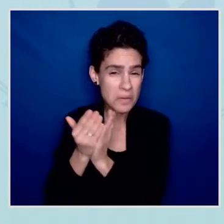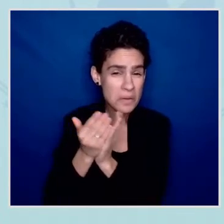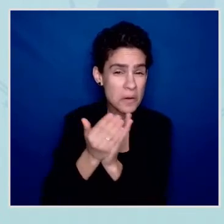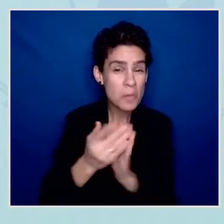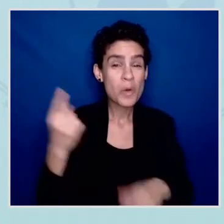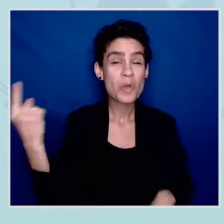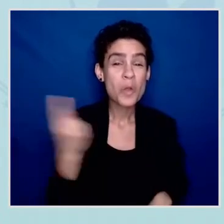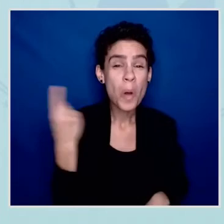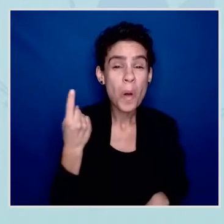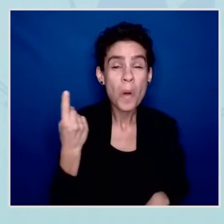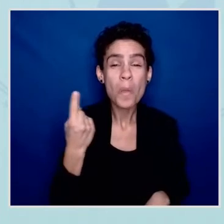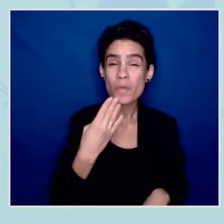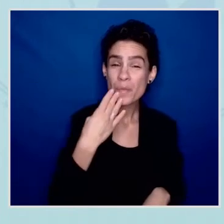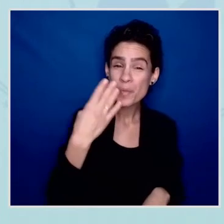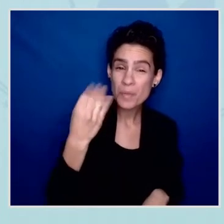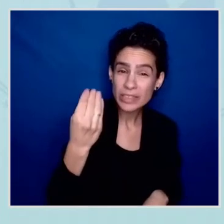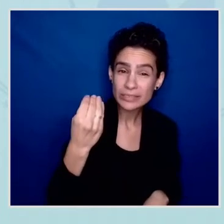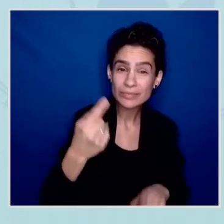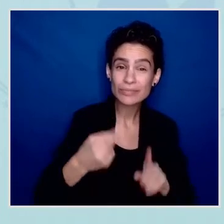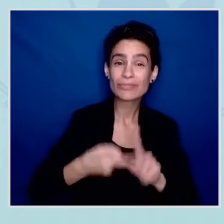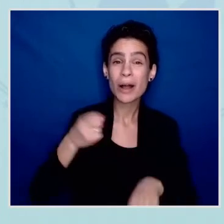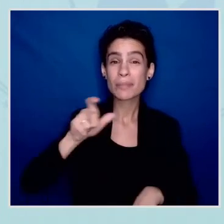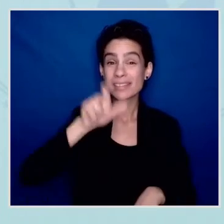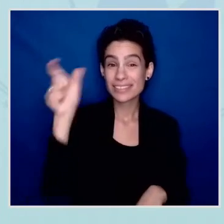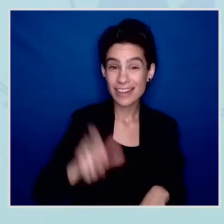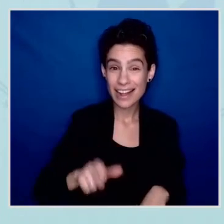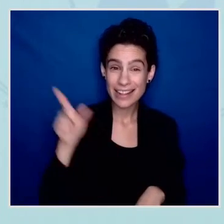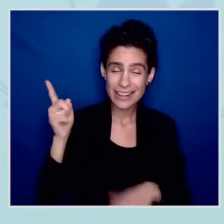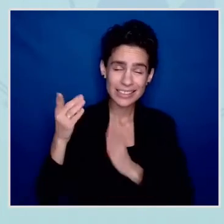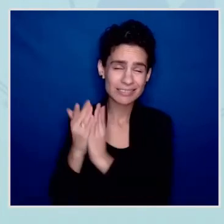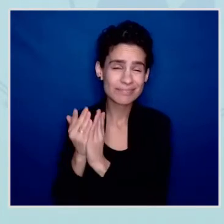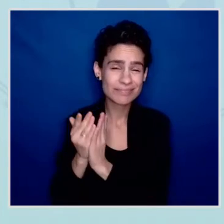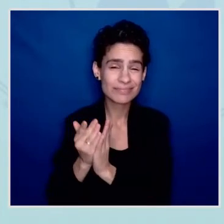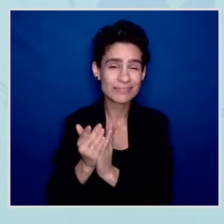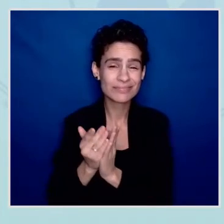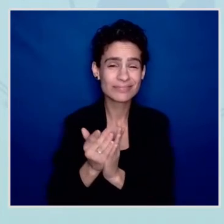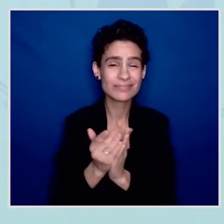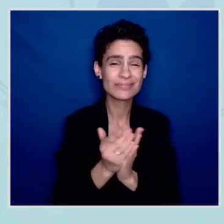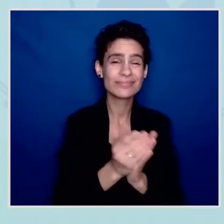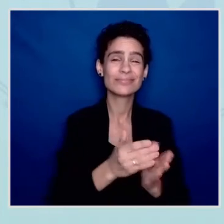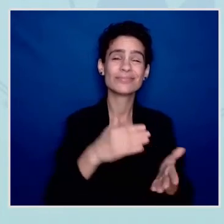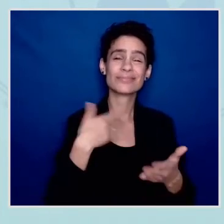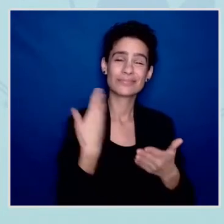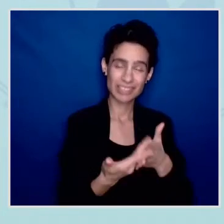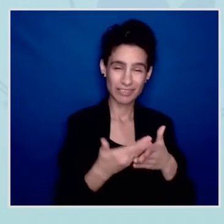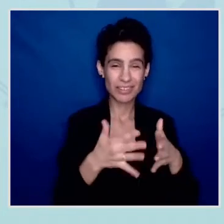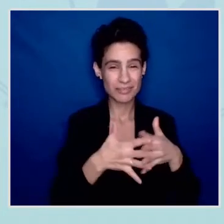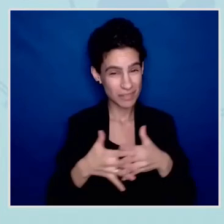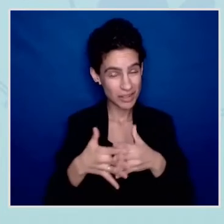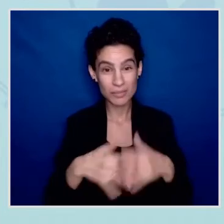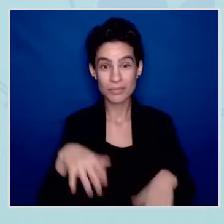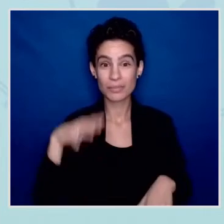WHEN HE CAME TO THIS COUNTRY.